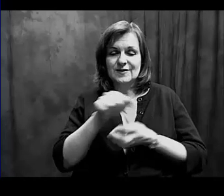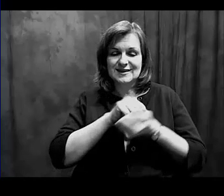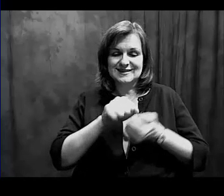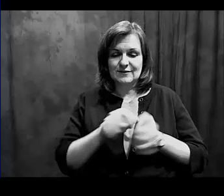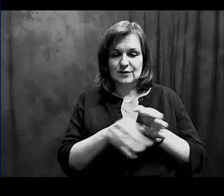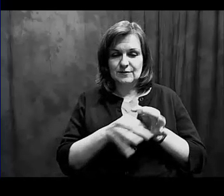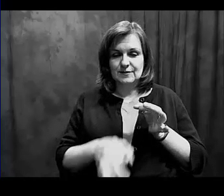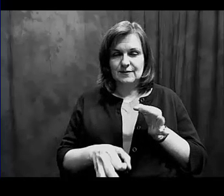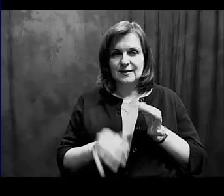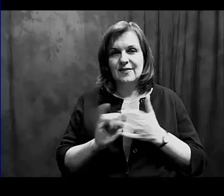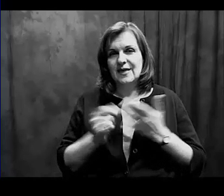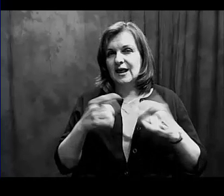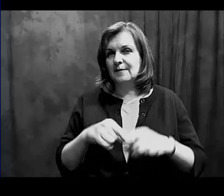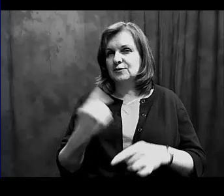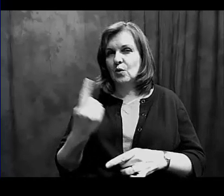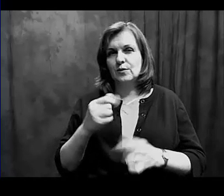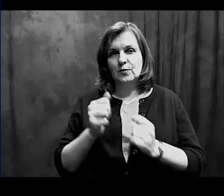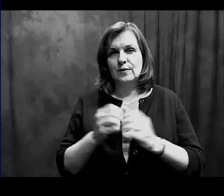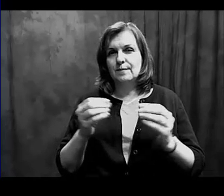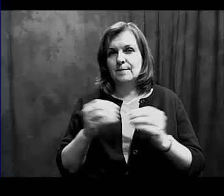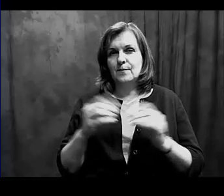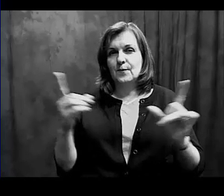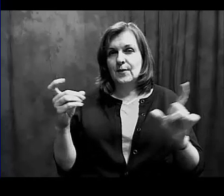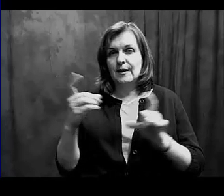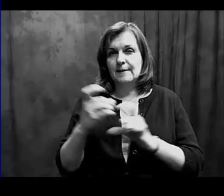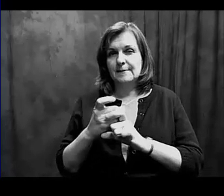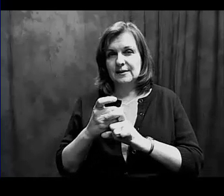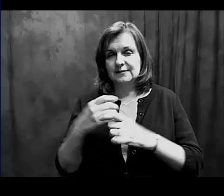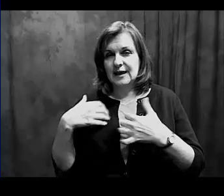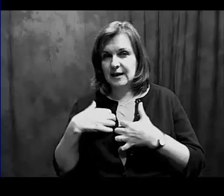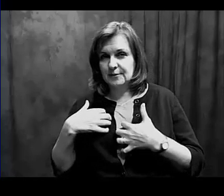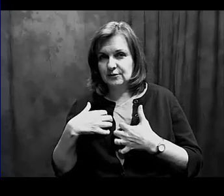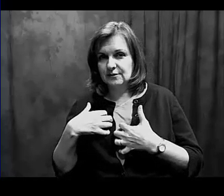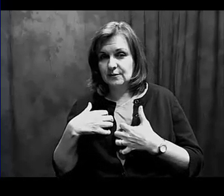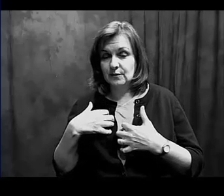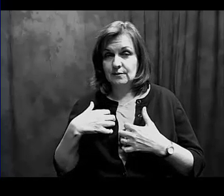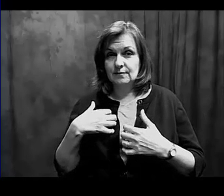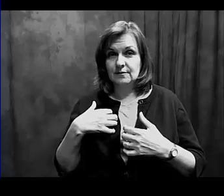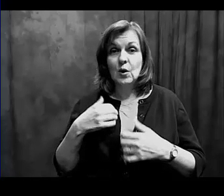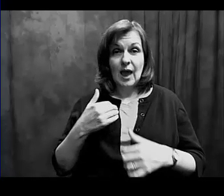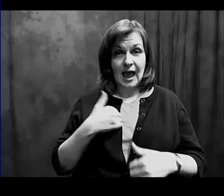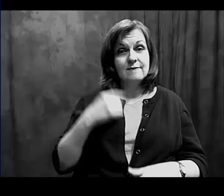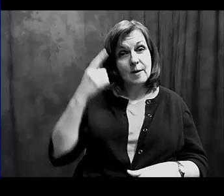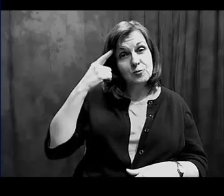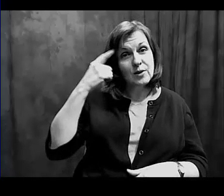we only see more complex animals. We've got a brain!! Now it's not huge